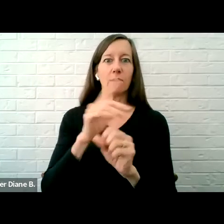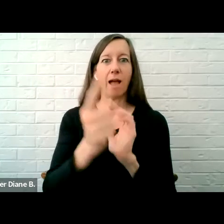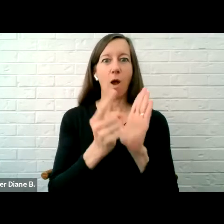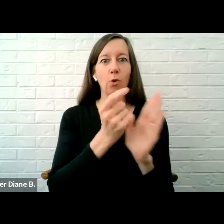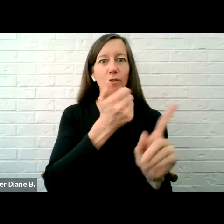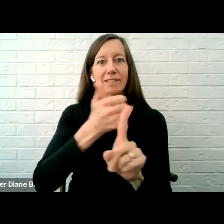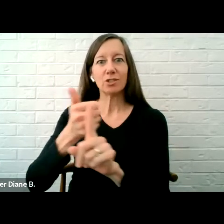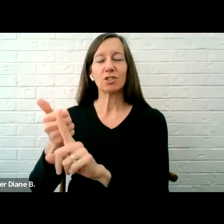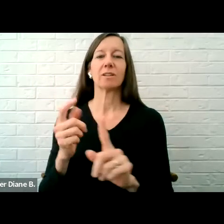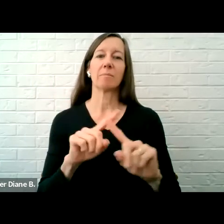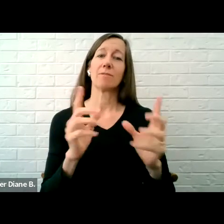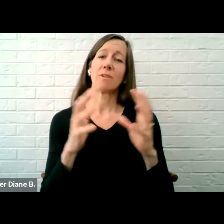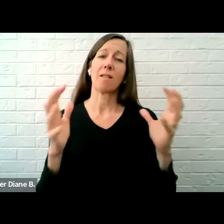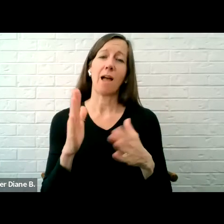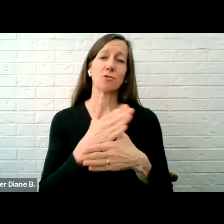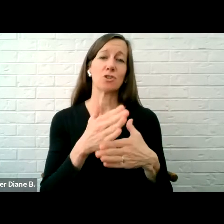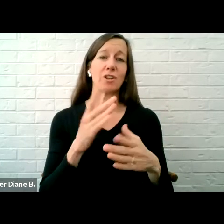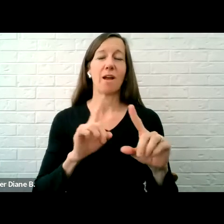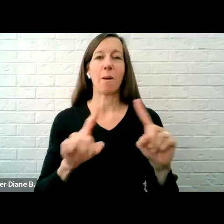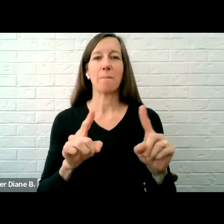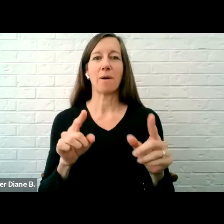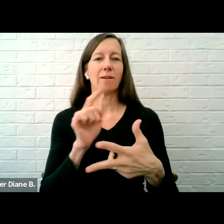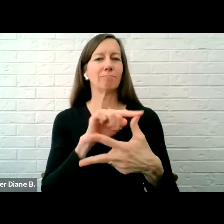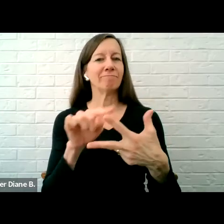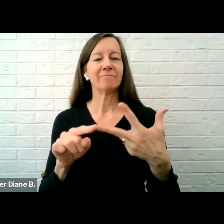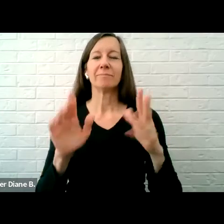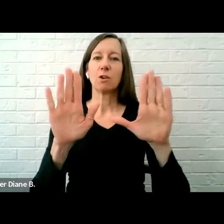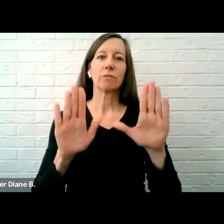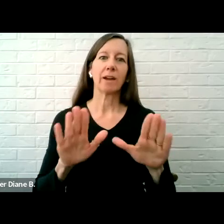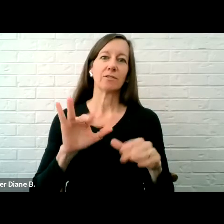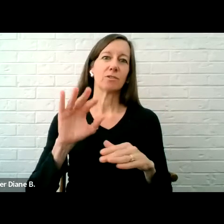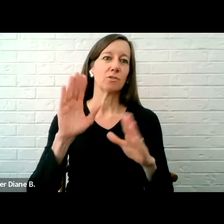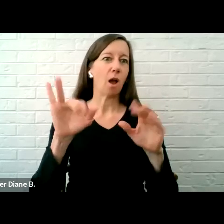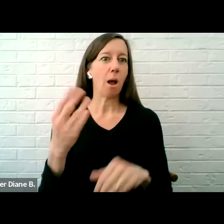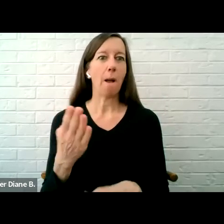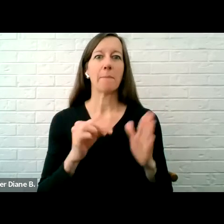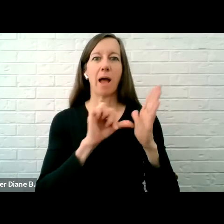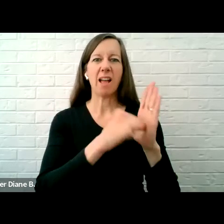But the I think all did a great job of highlighting both the challenges and some of the innovation that's happening.